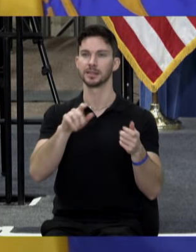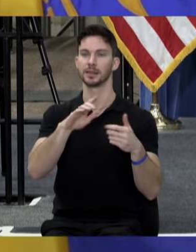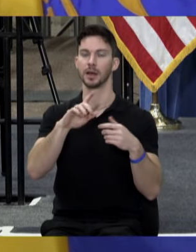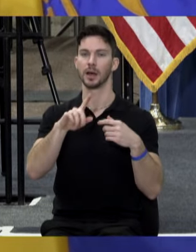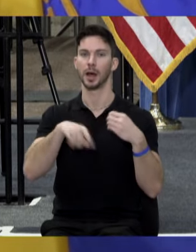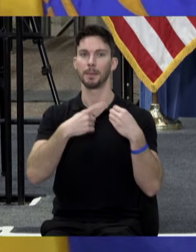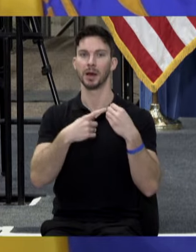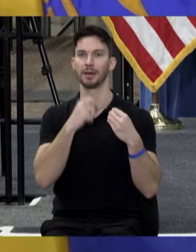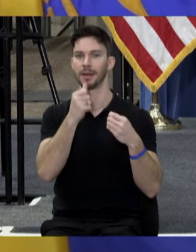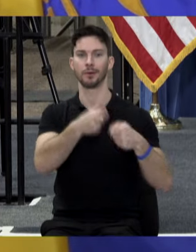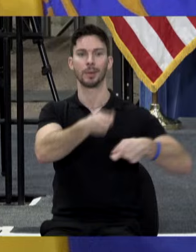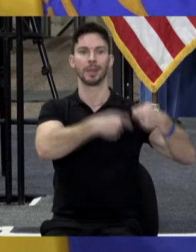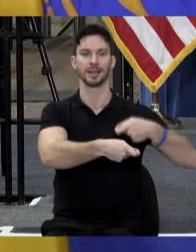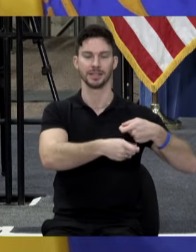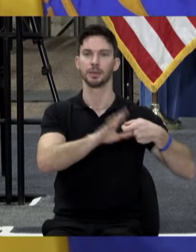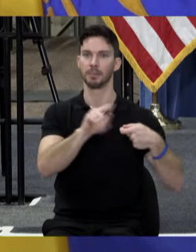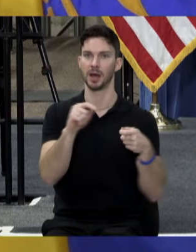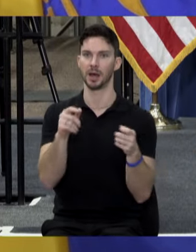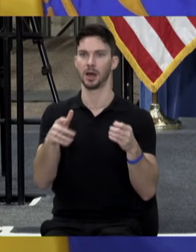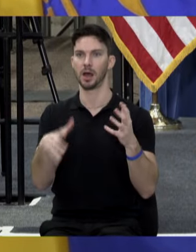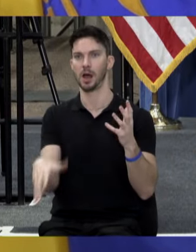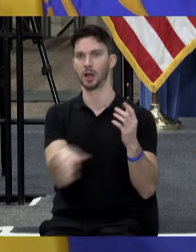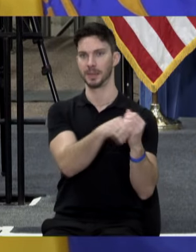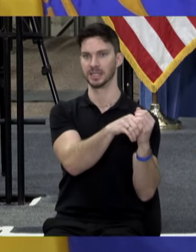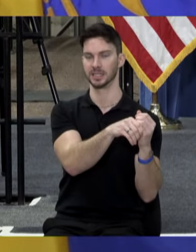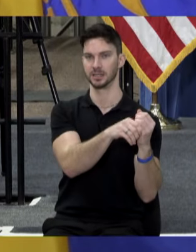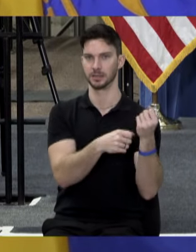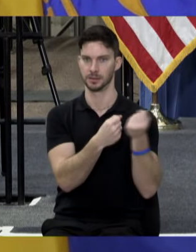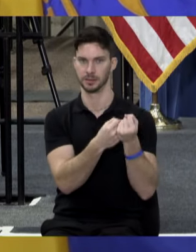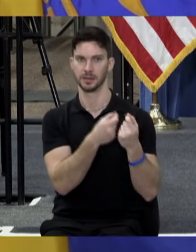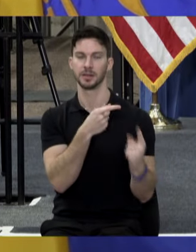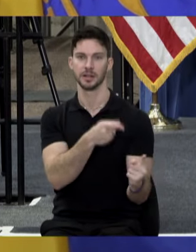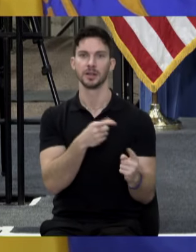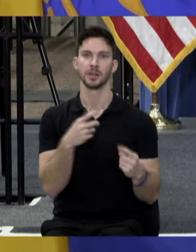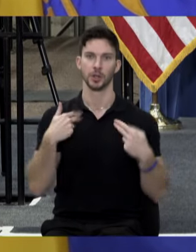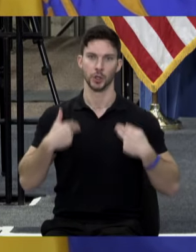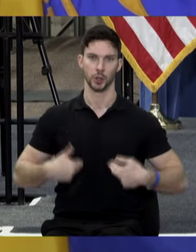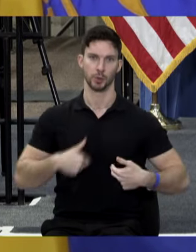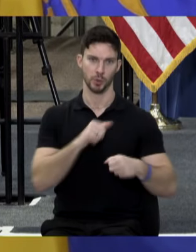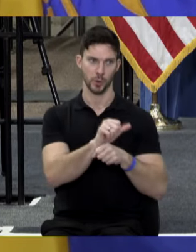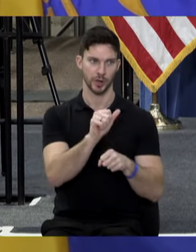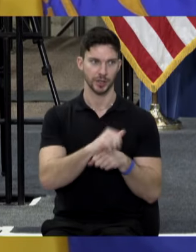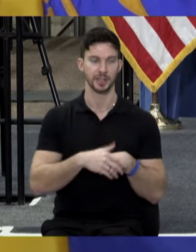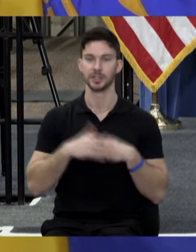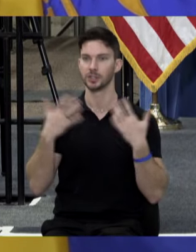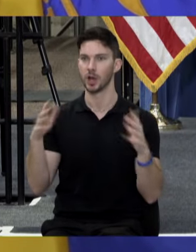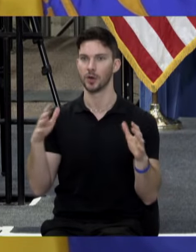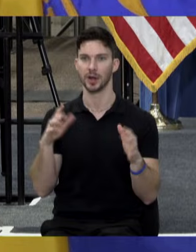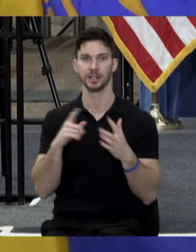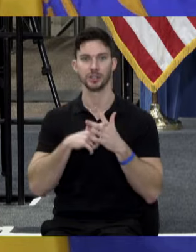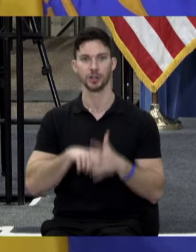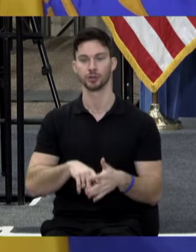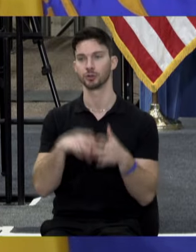it. AI has already begun to transform home care, streamlining administrative tasks,